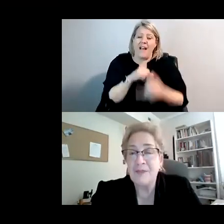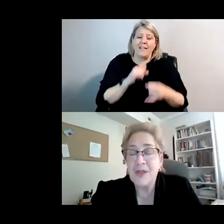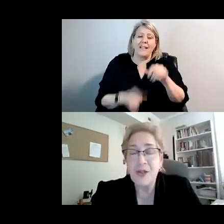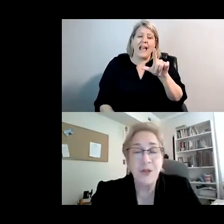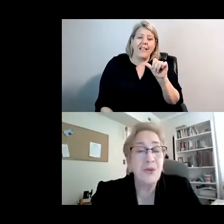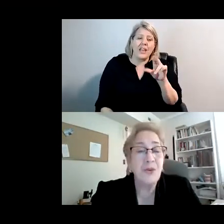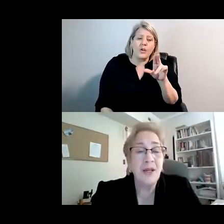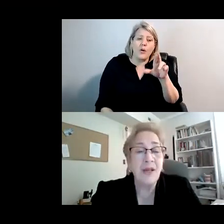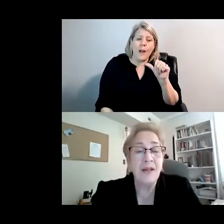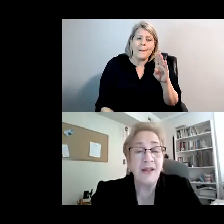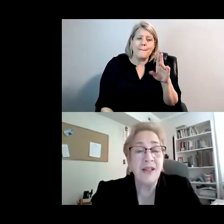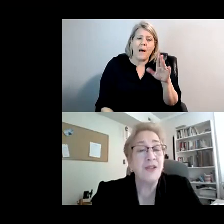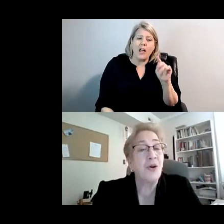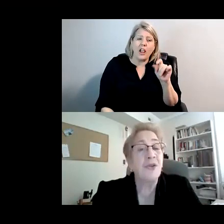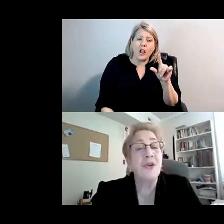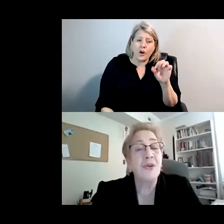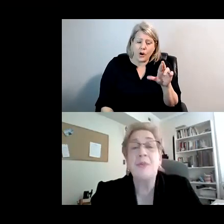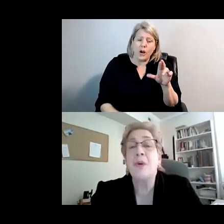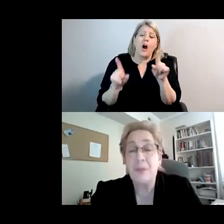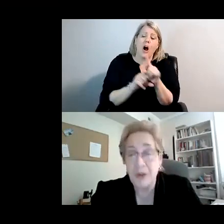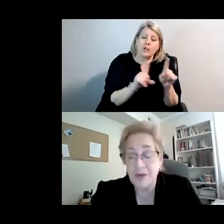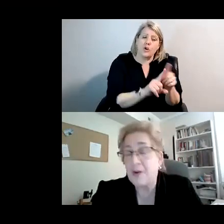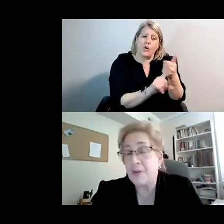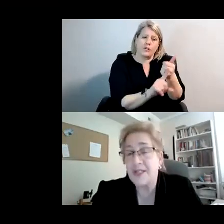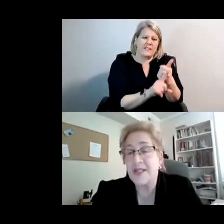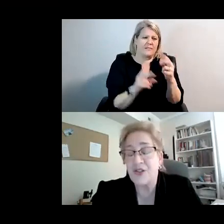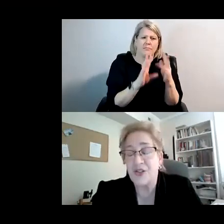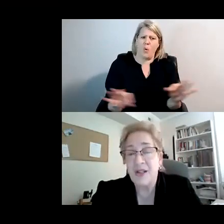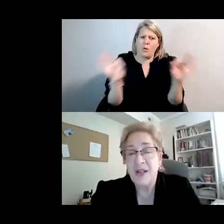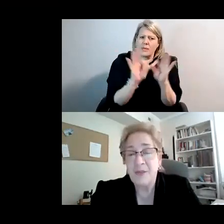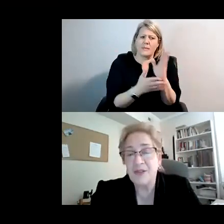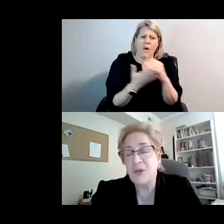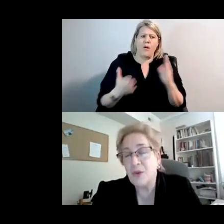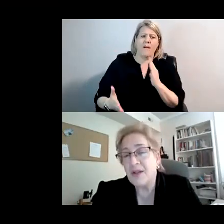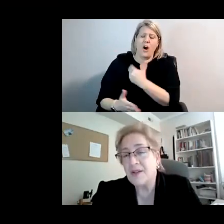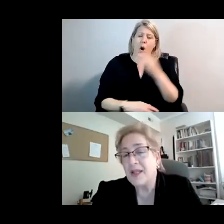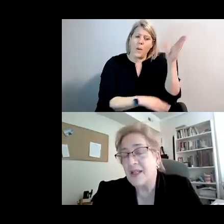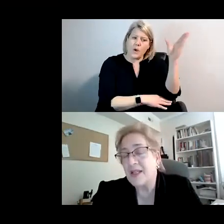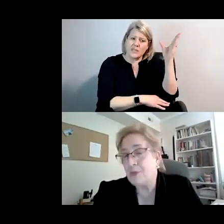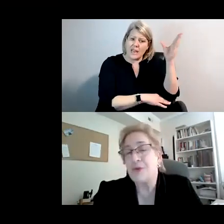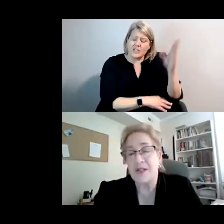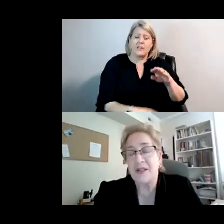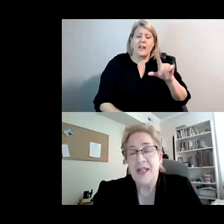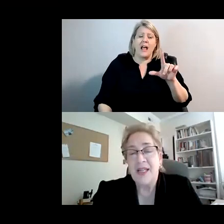who is also an important part of our presentation, because Laura has been a key person